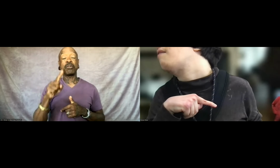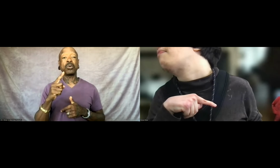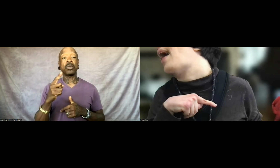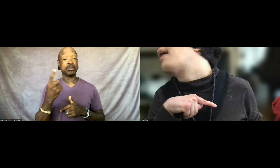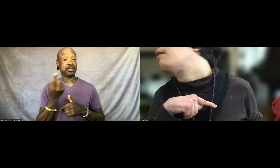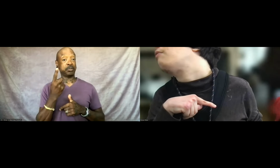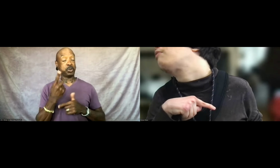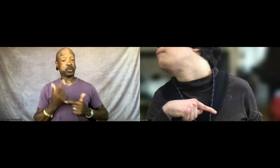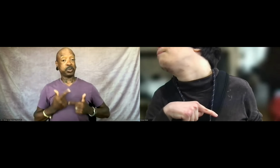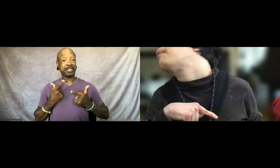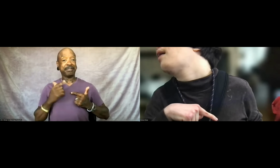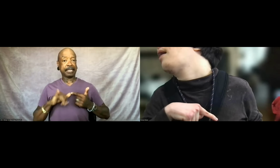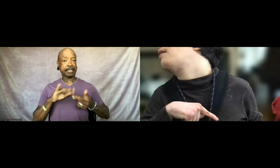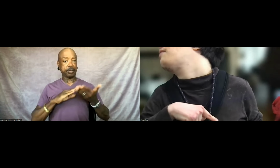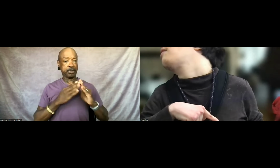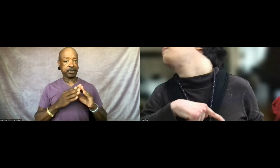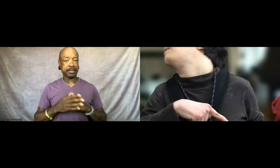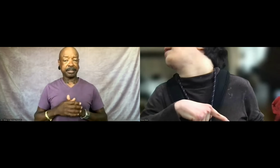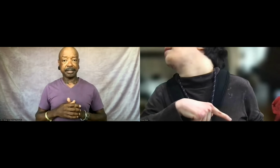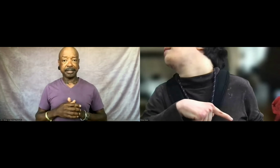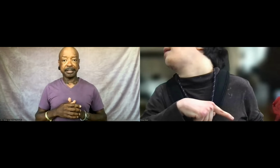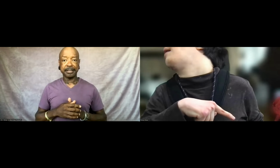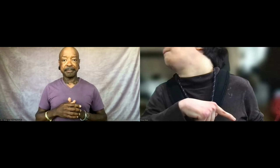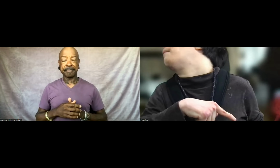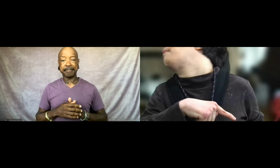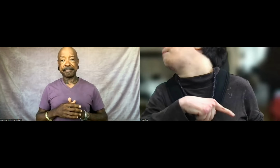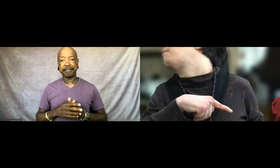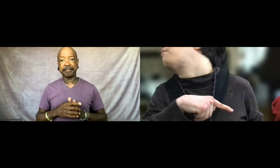those services